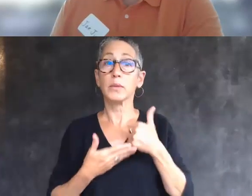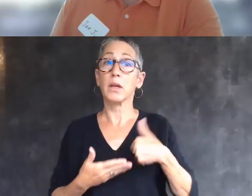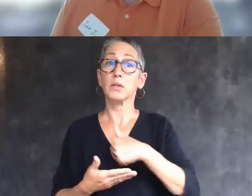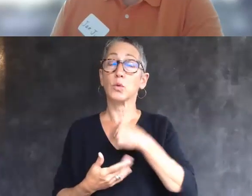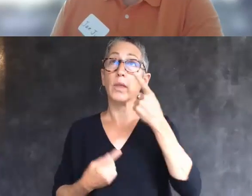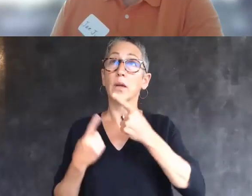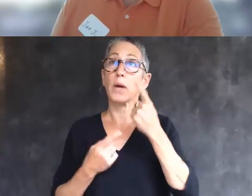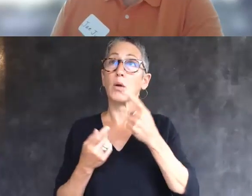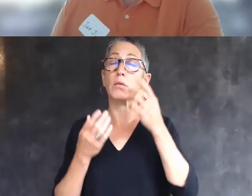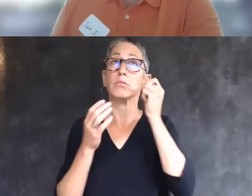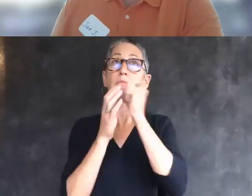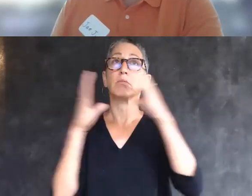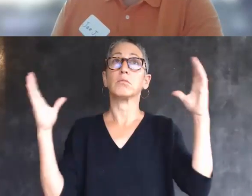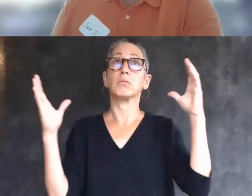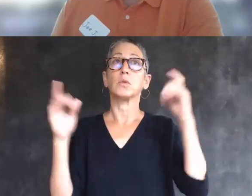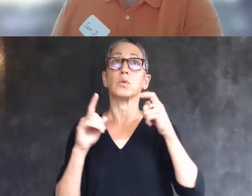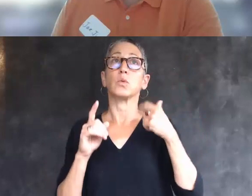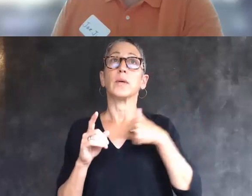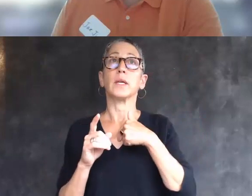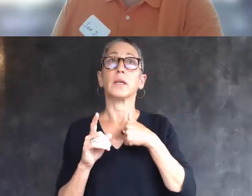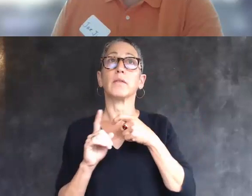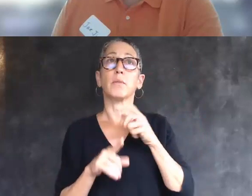What we from the disability community should require public safety be.